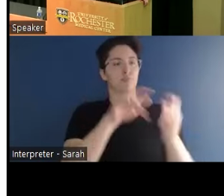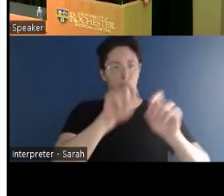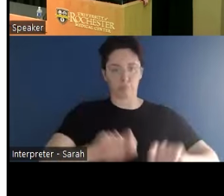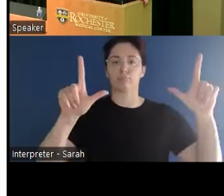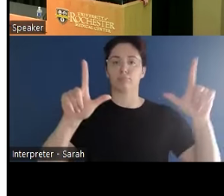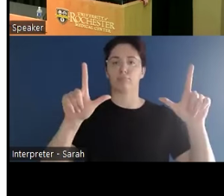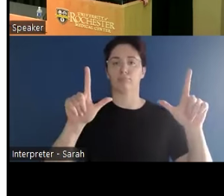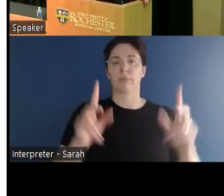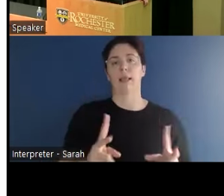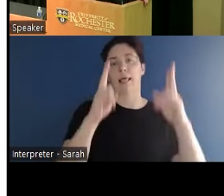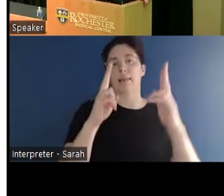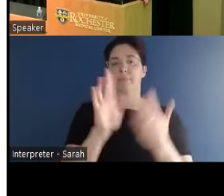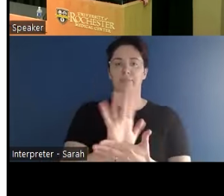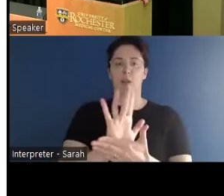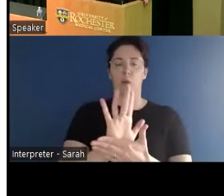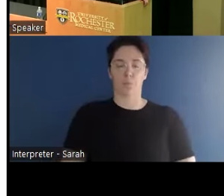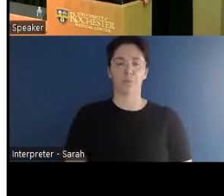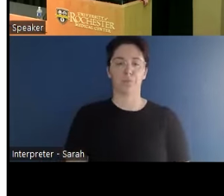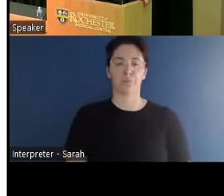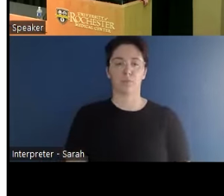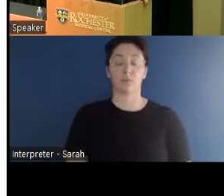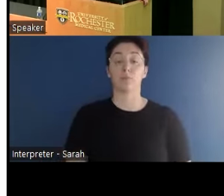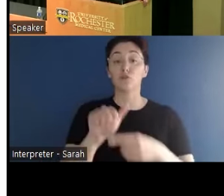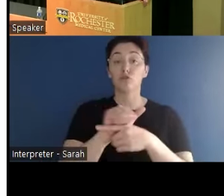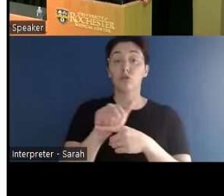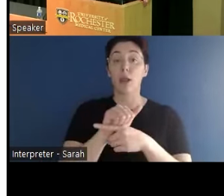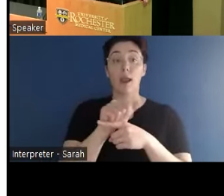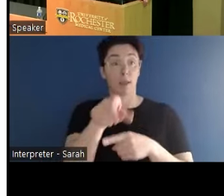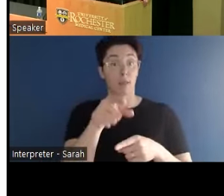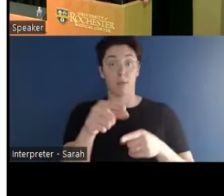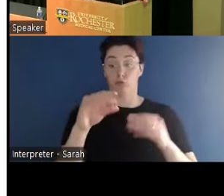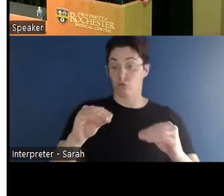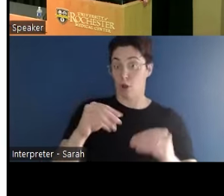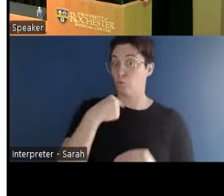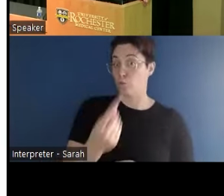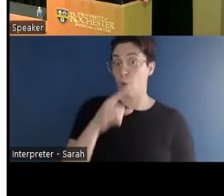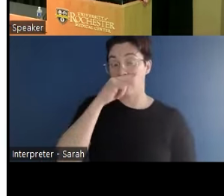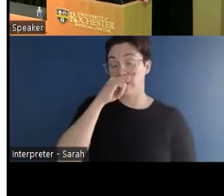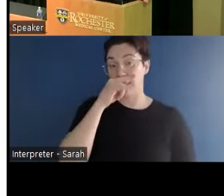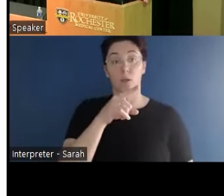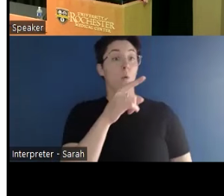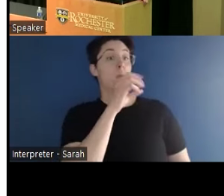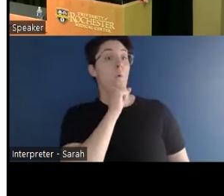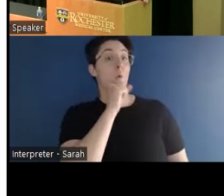so in the training phase they're taught that orange boxes always correspond to social videos